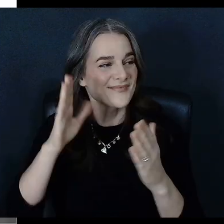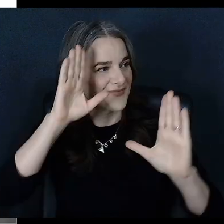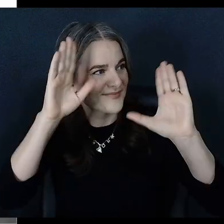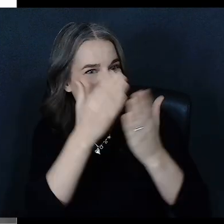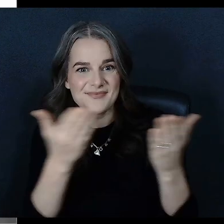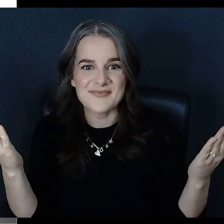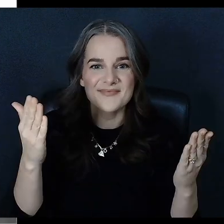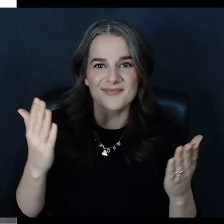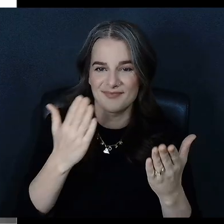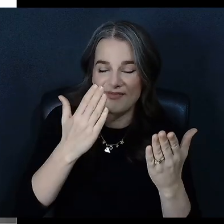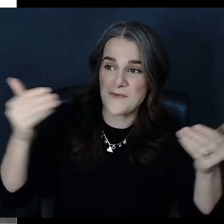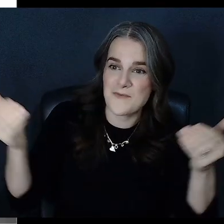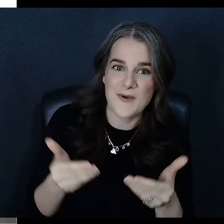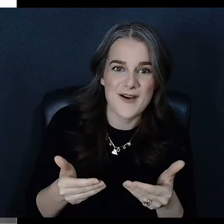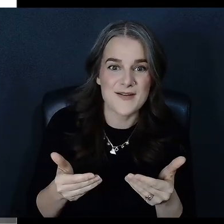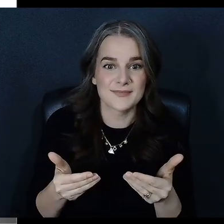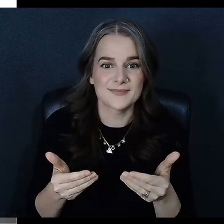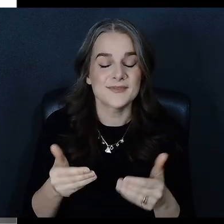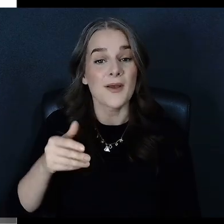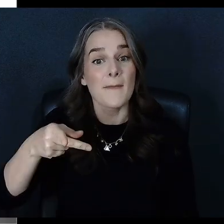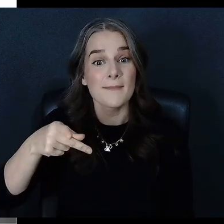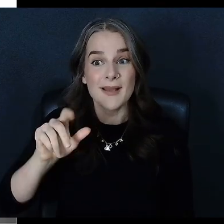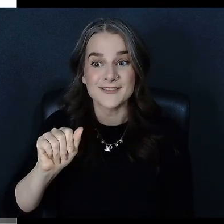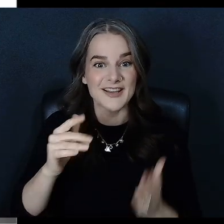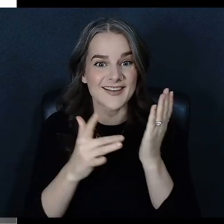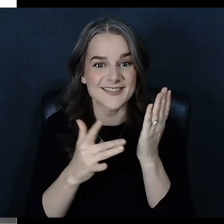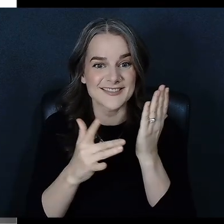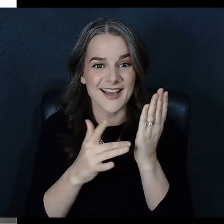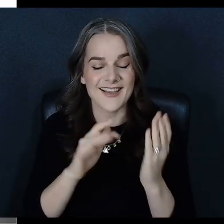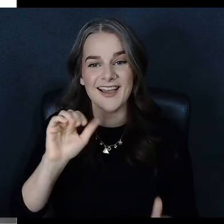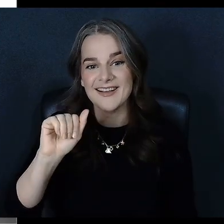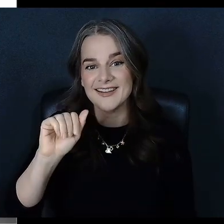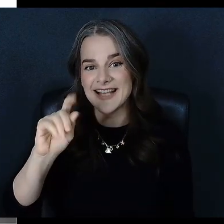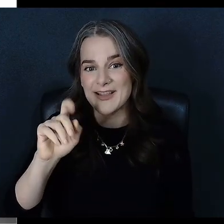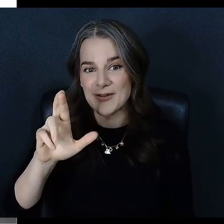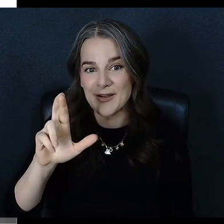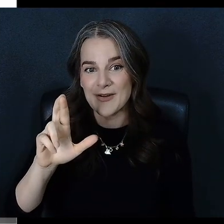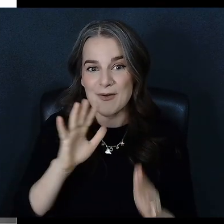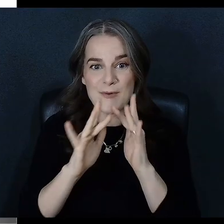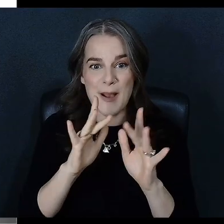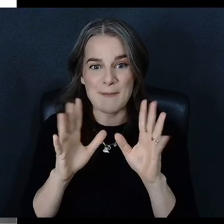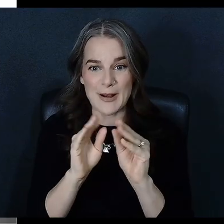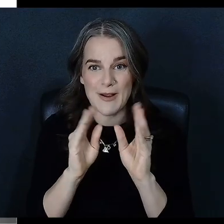Welcome to the Pennsylvania Tech Accelerator webinar for today.